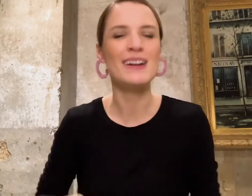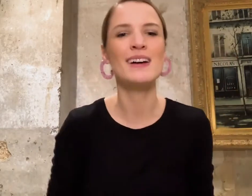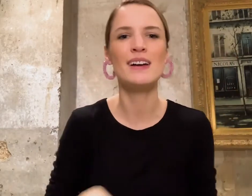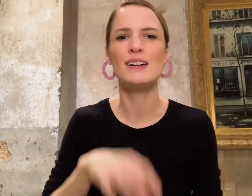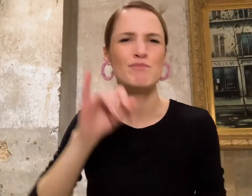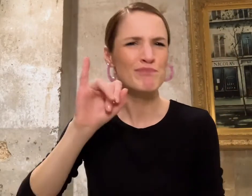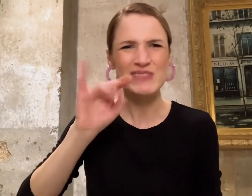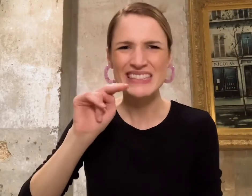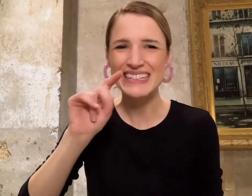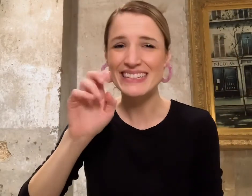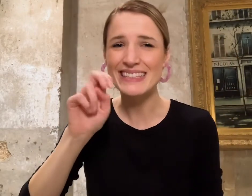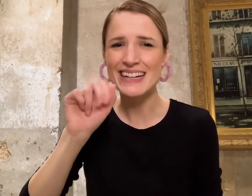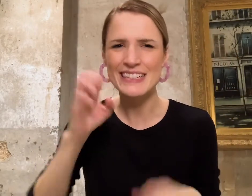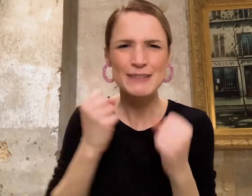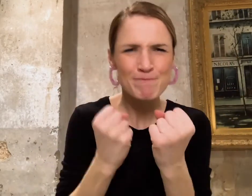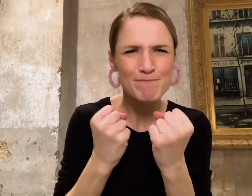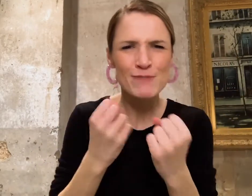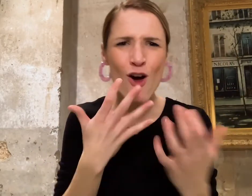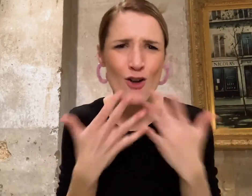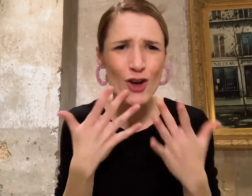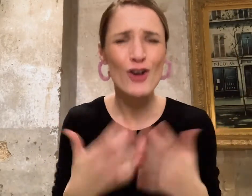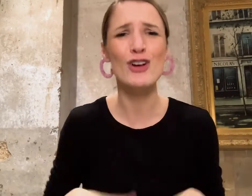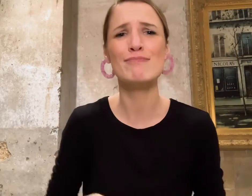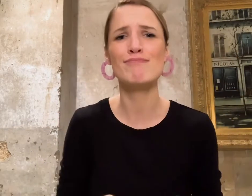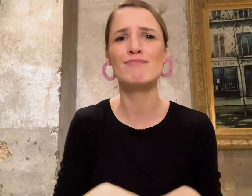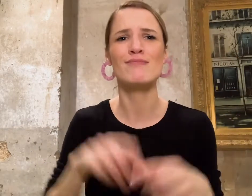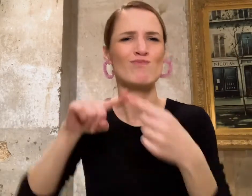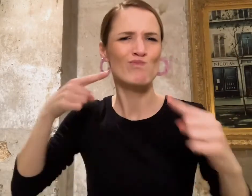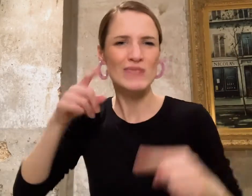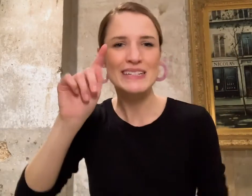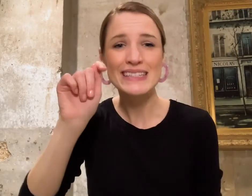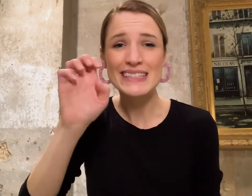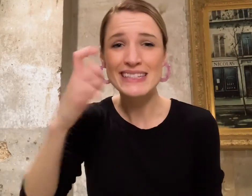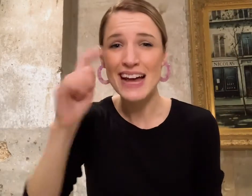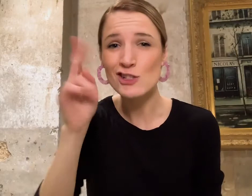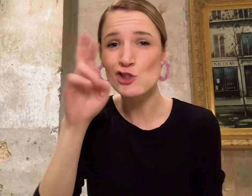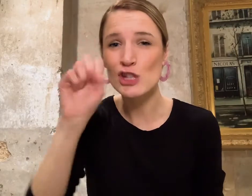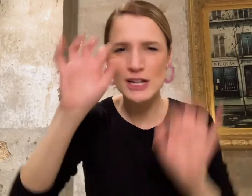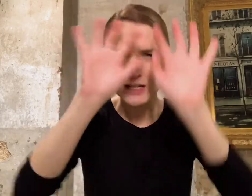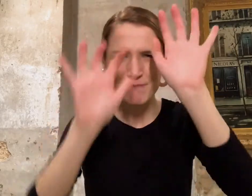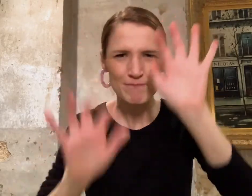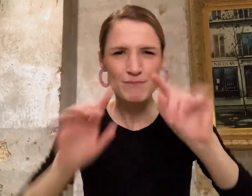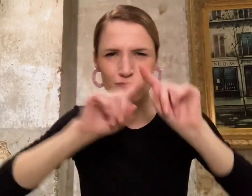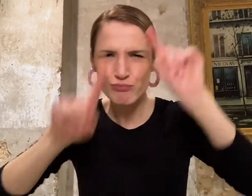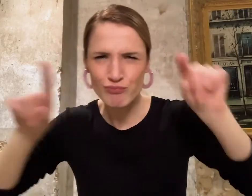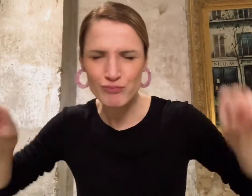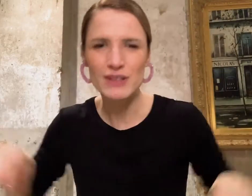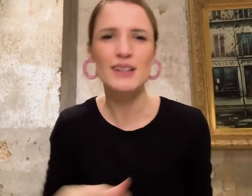intense colors, contrasting textures.